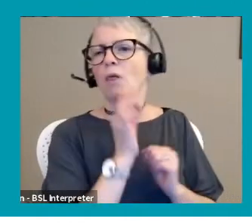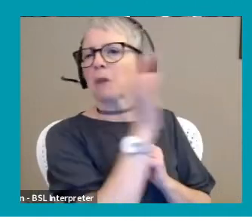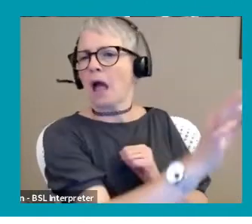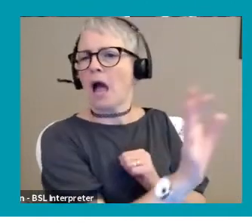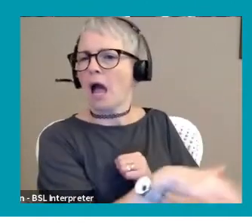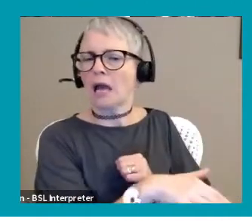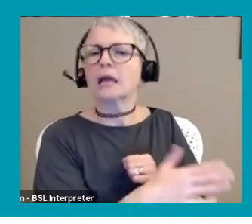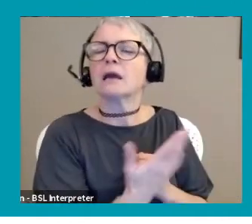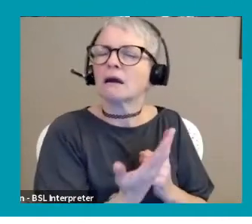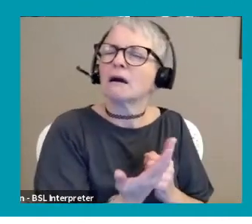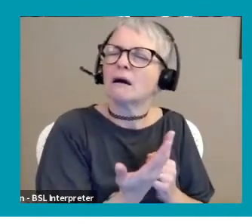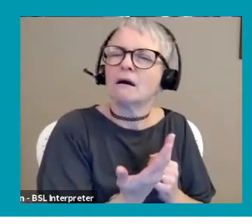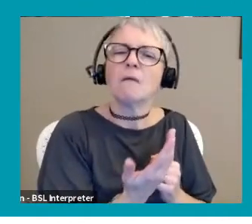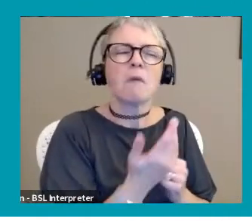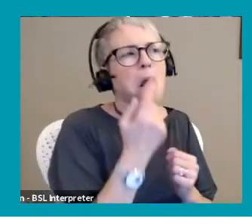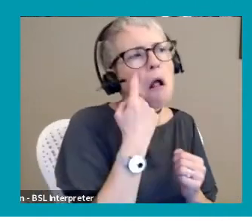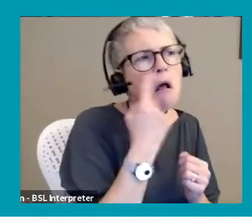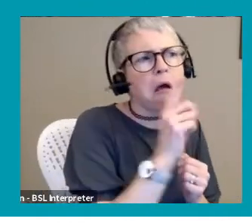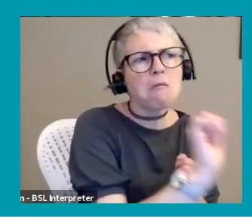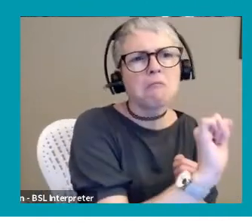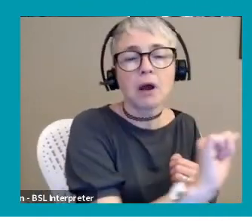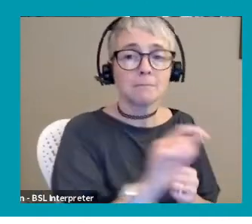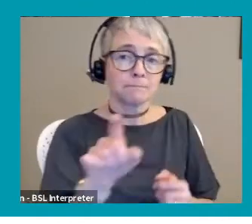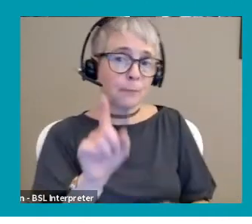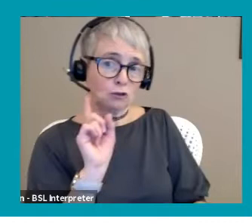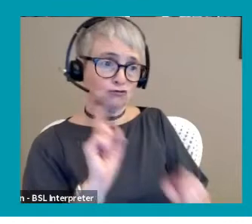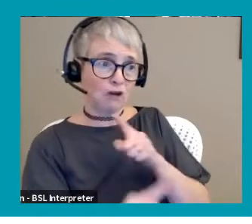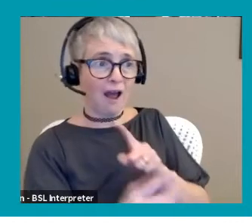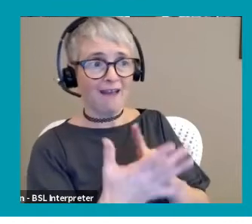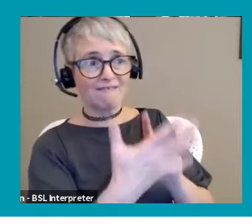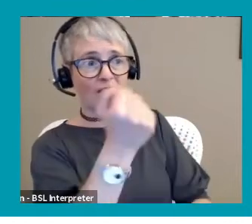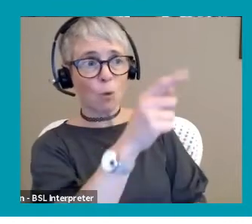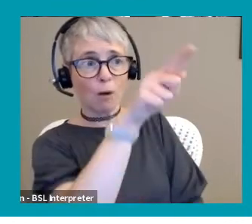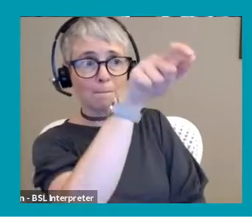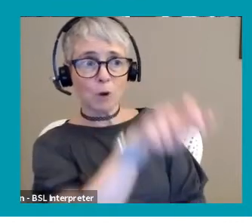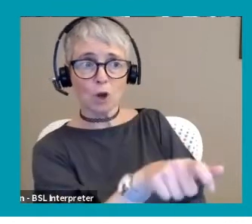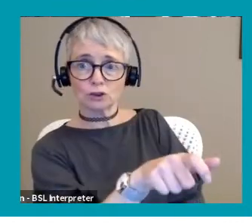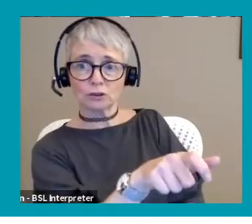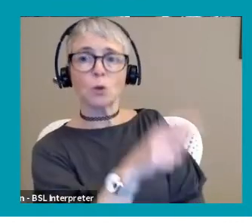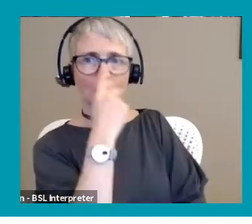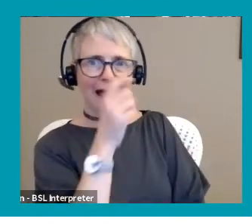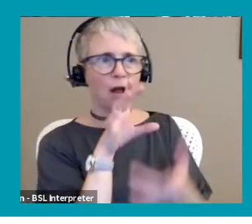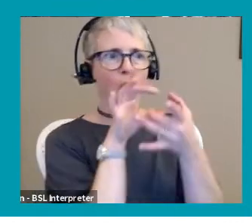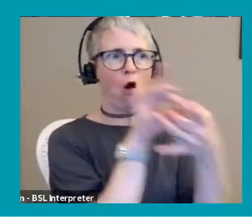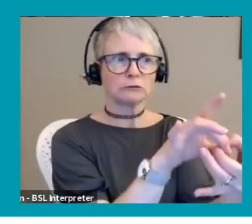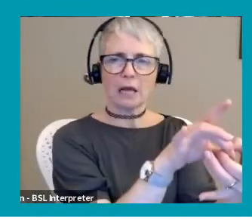Establish if you can a personal contact at the company. And that's really good from the point of view of firstly being memorable.